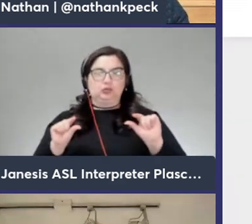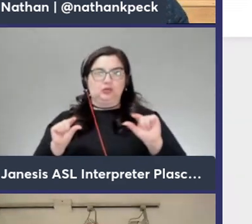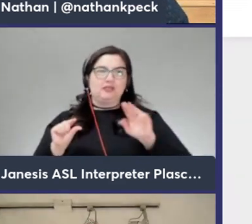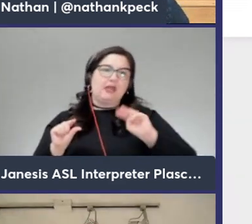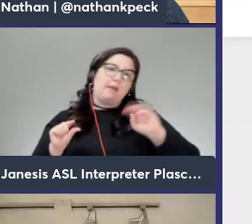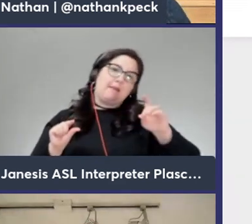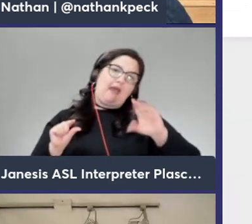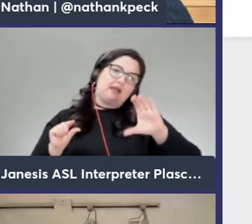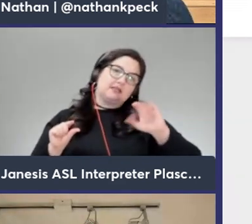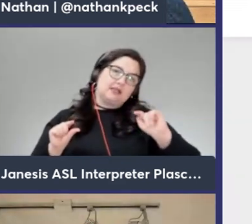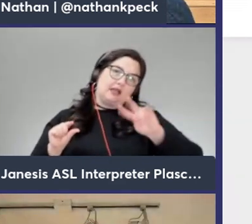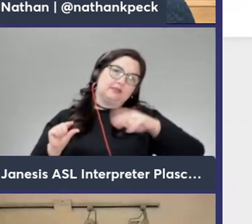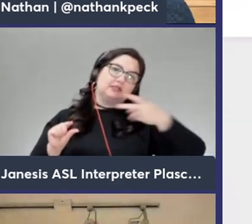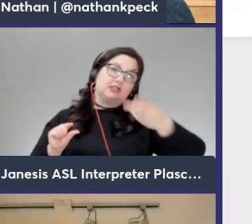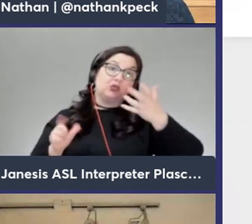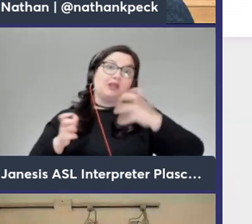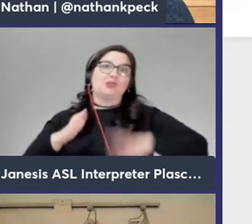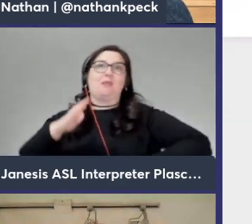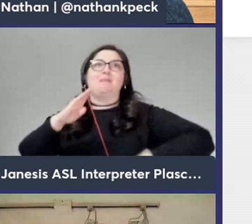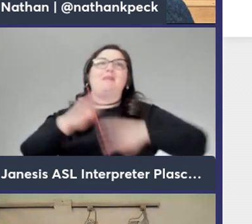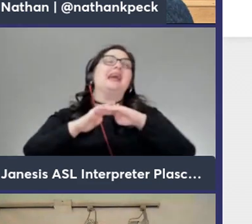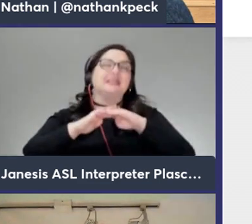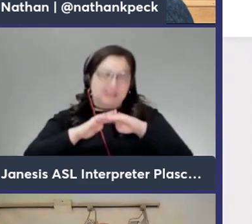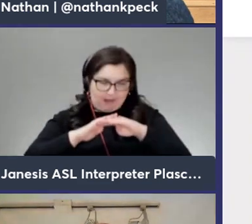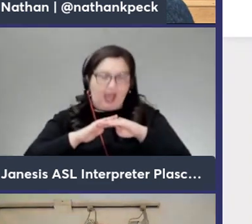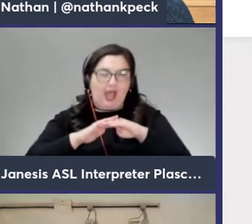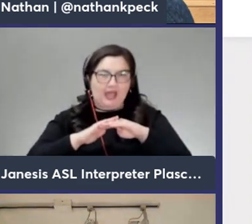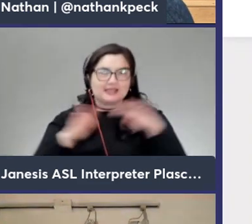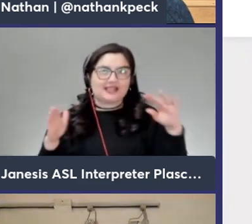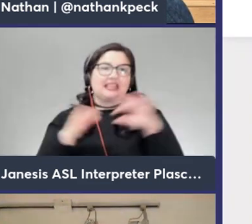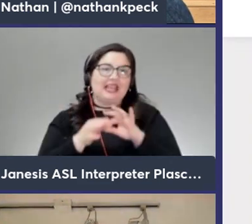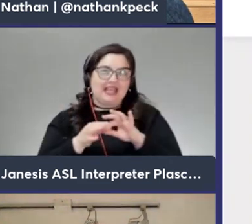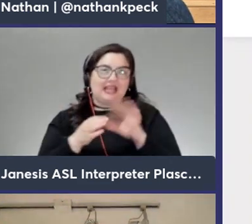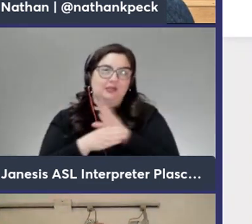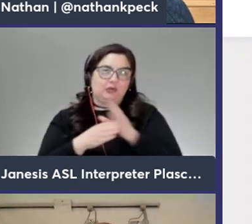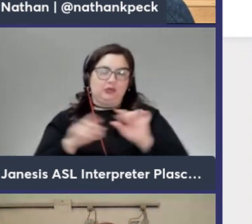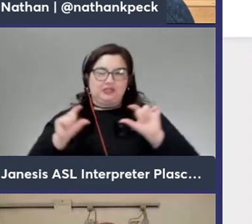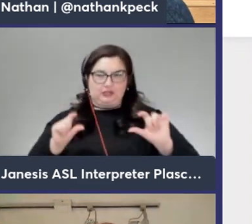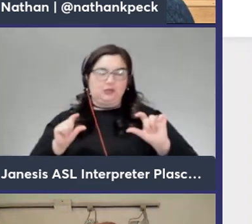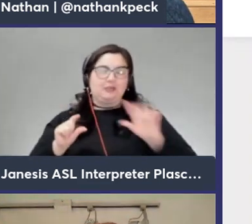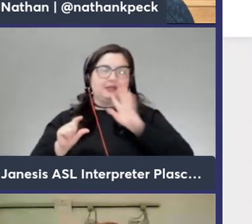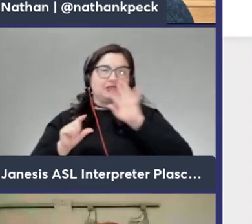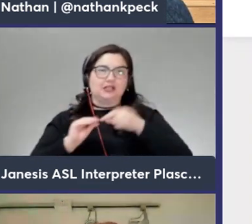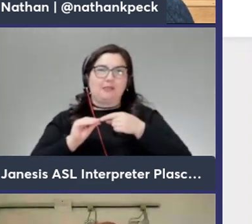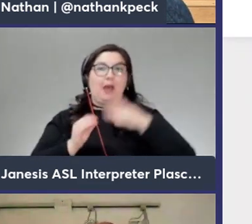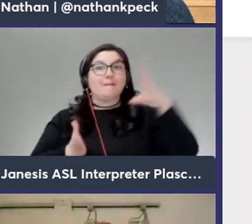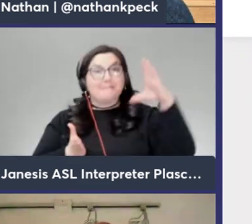so you wanna maximize the number of connections between the two sides of your circuit, in my example.